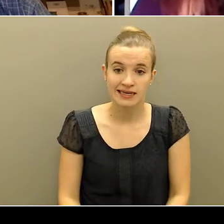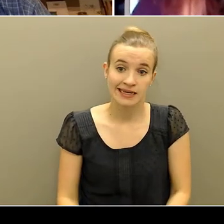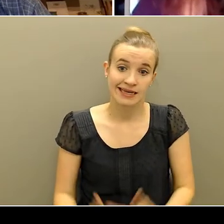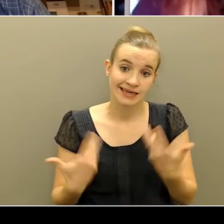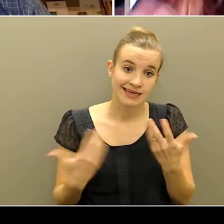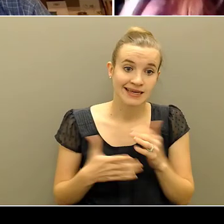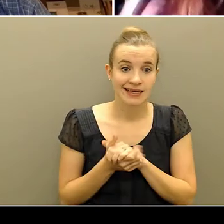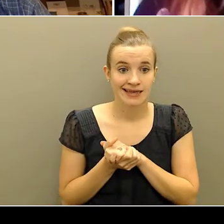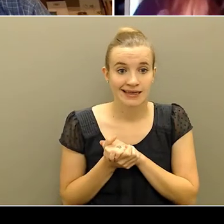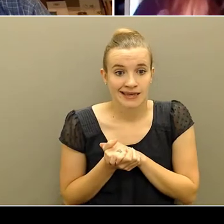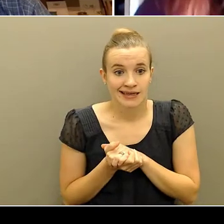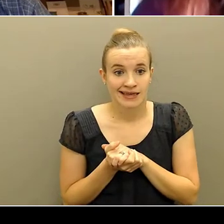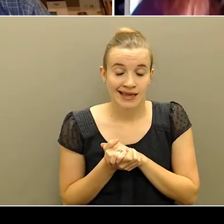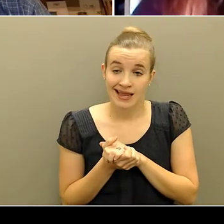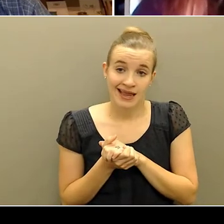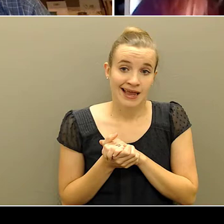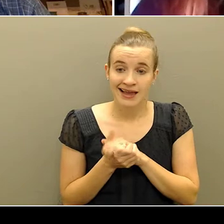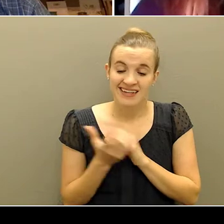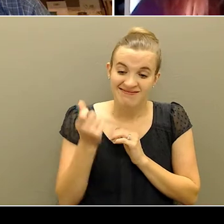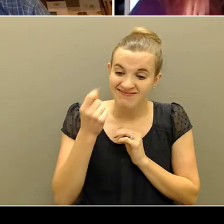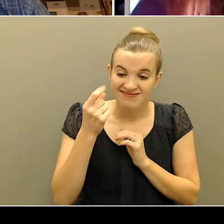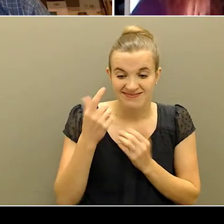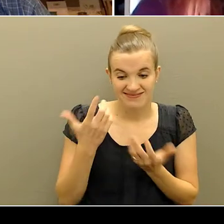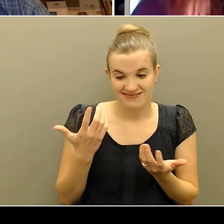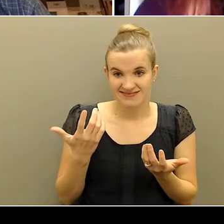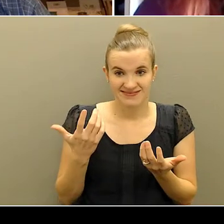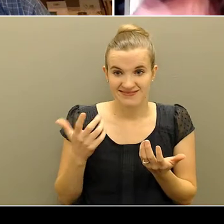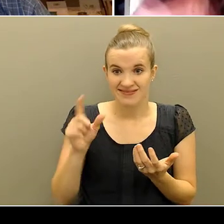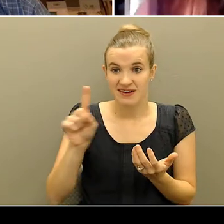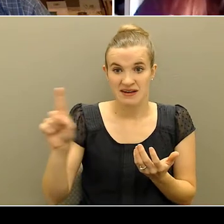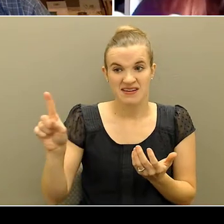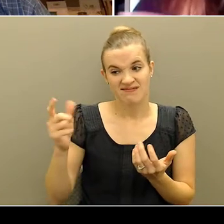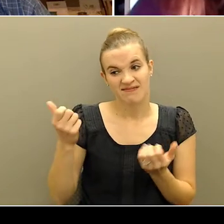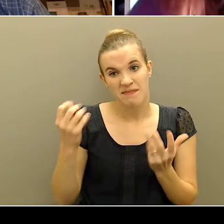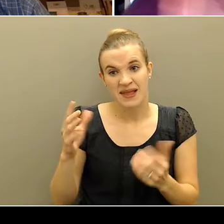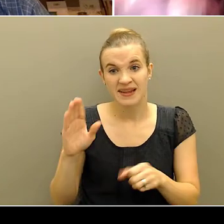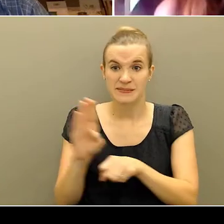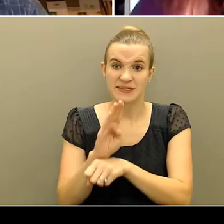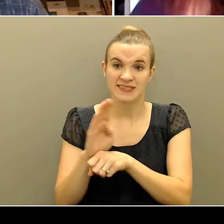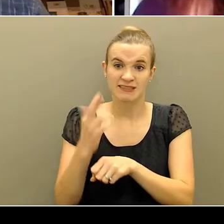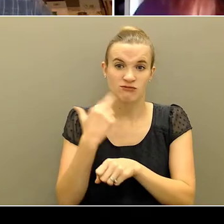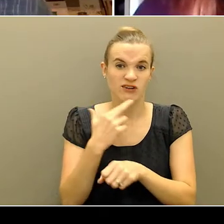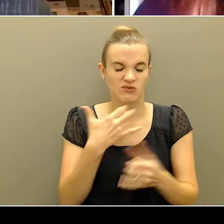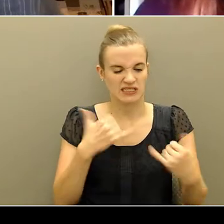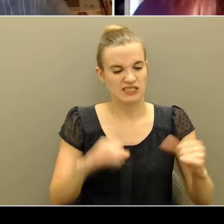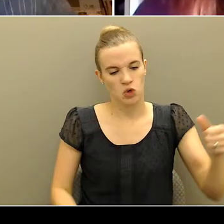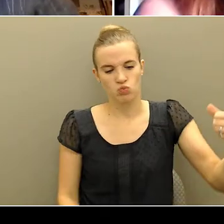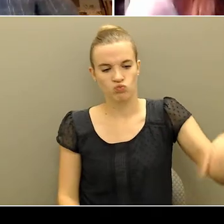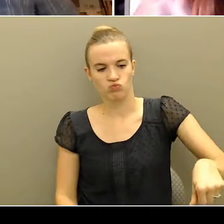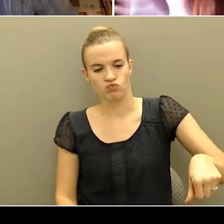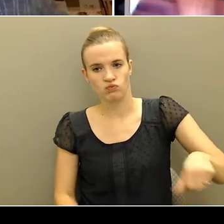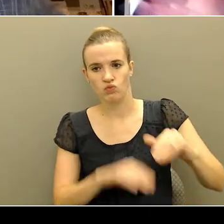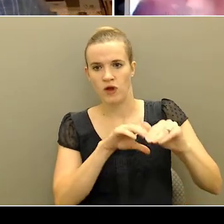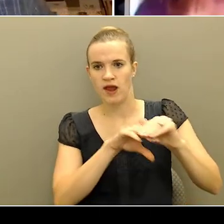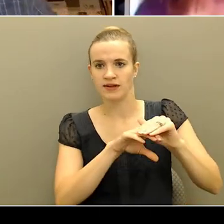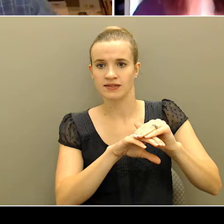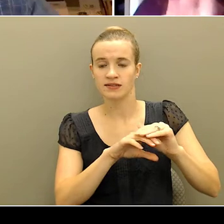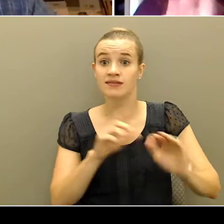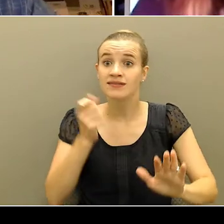again, there's ways to make things inclusive. For example, in Europe, maybe these small restaurants, you know, they're super teeny tiny, they don't